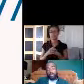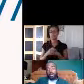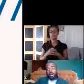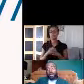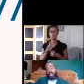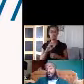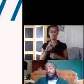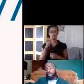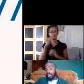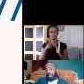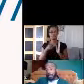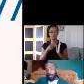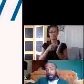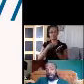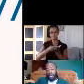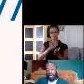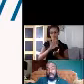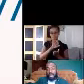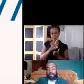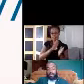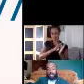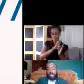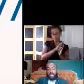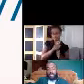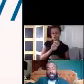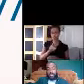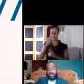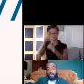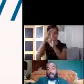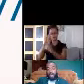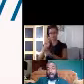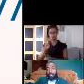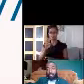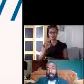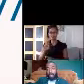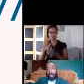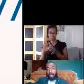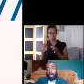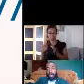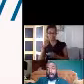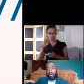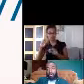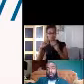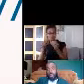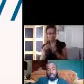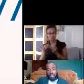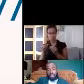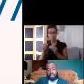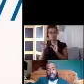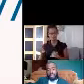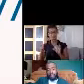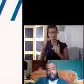development, or even our mission statement as an organization. So hold on to that discomfort